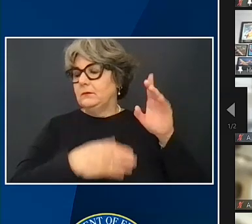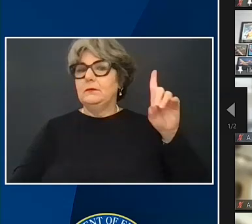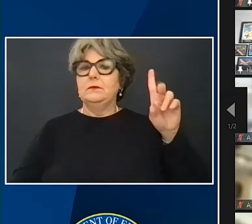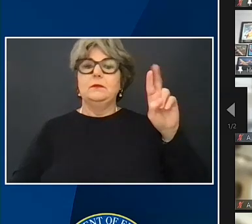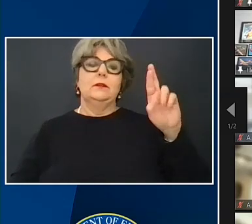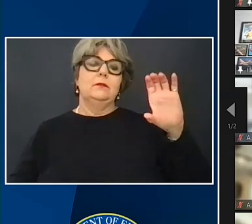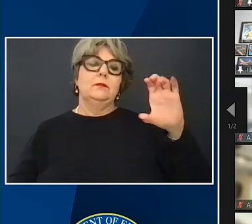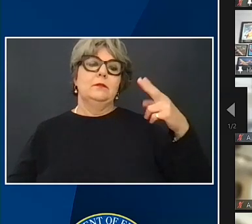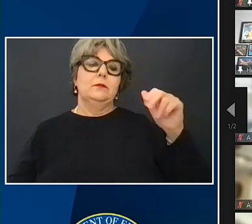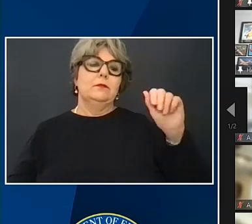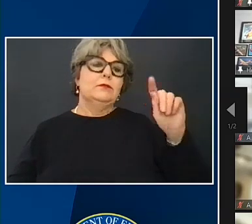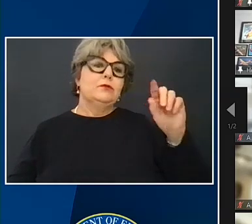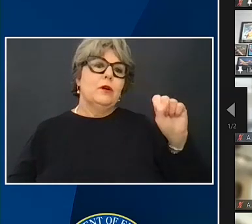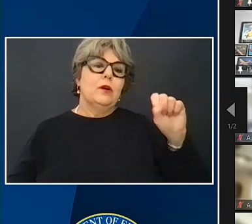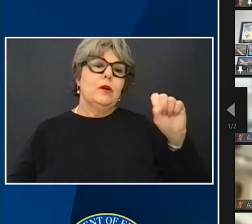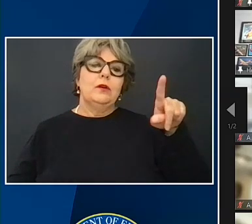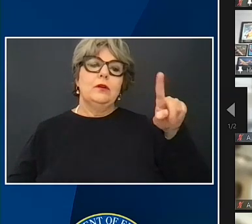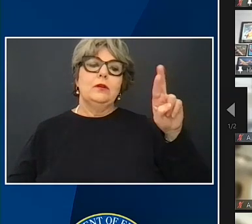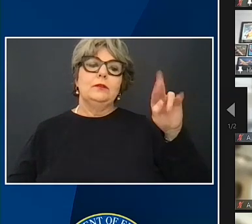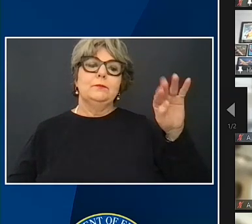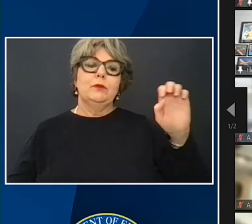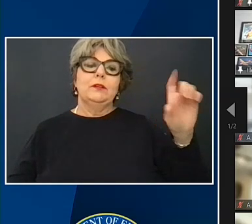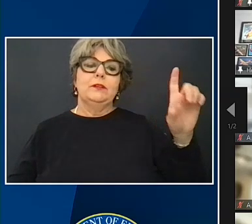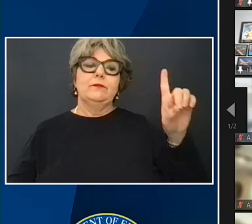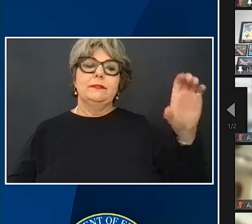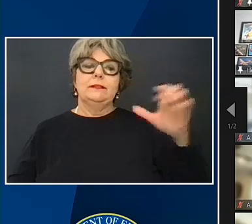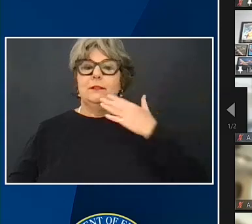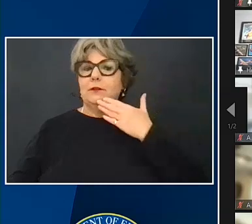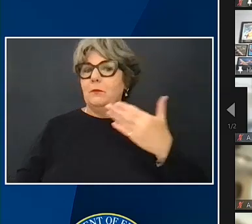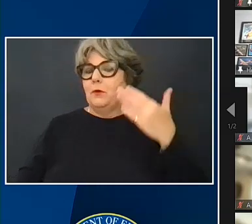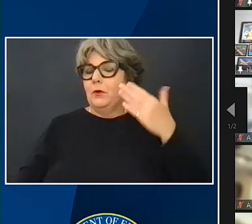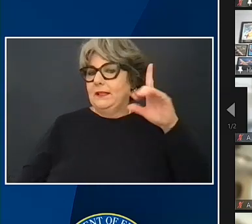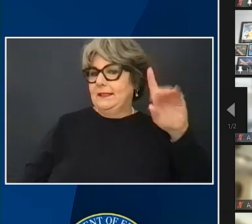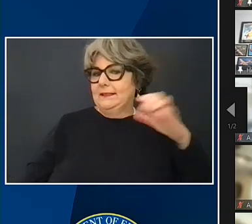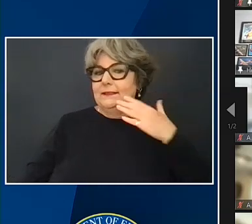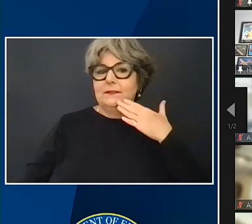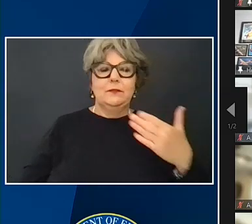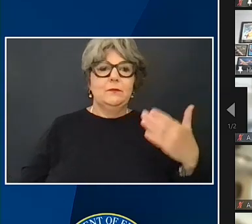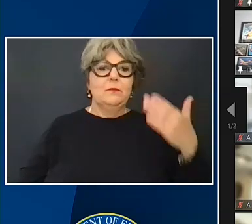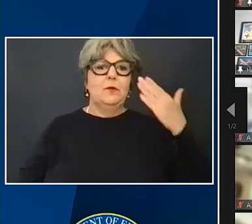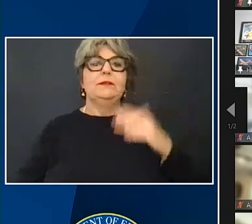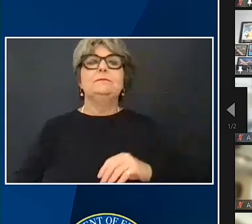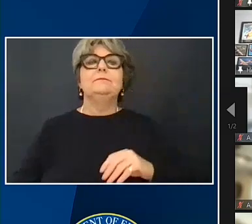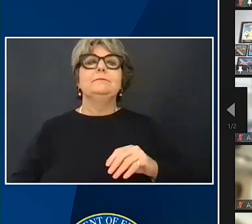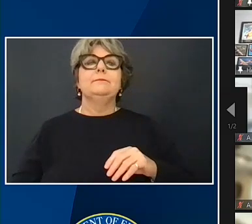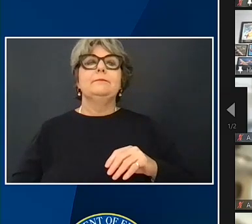Prince. Good morning, DC. Good morning. Good morning. And his alternate, D'Angelo Sands.